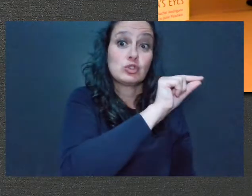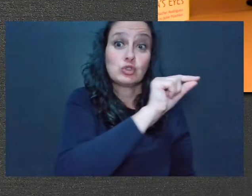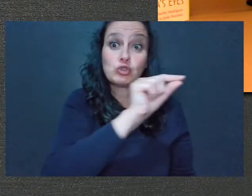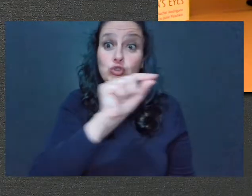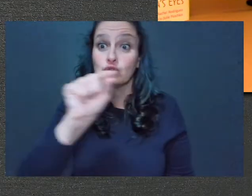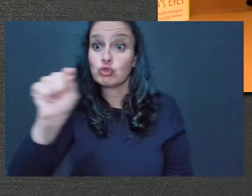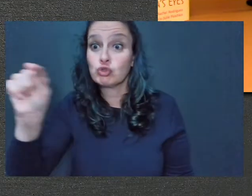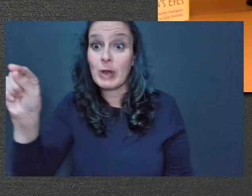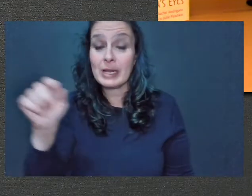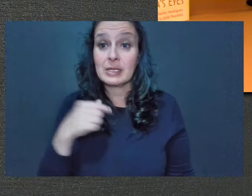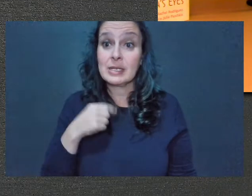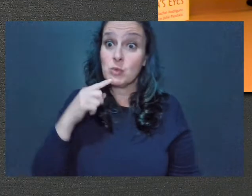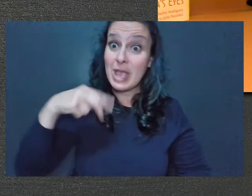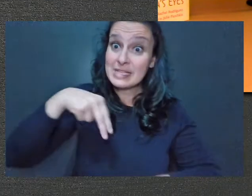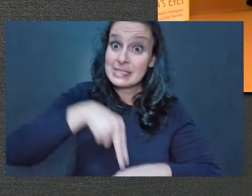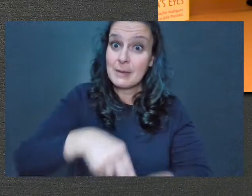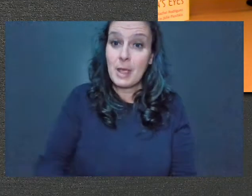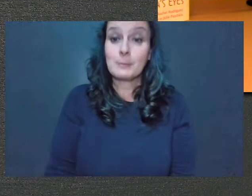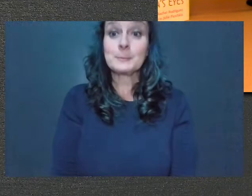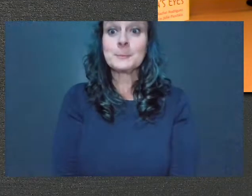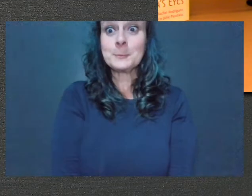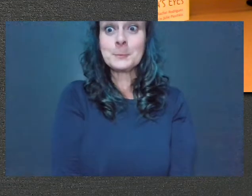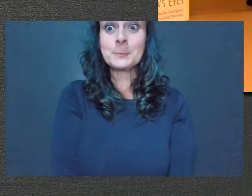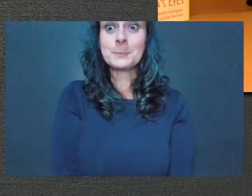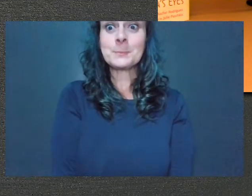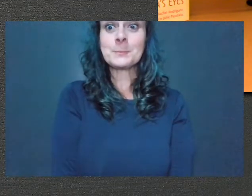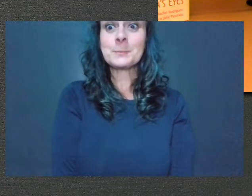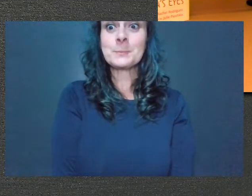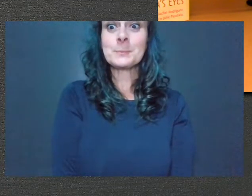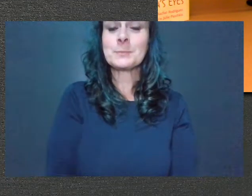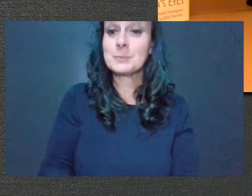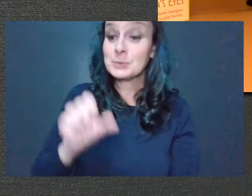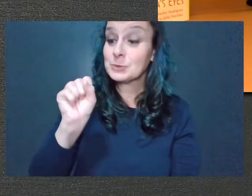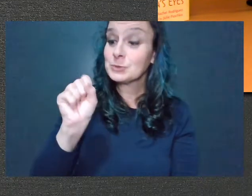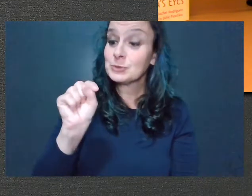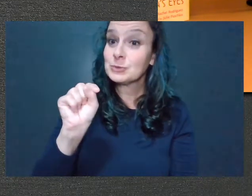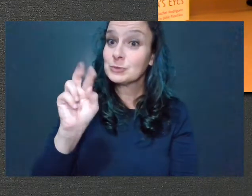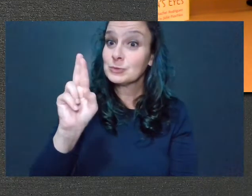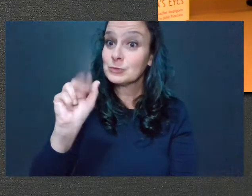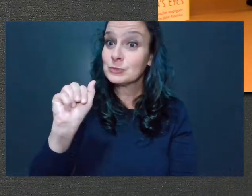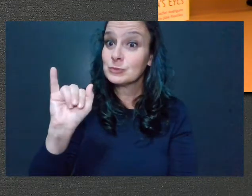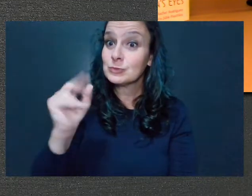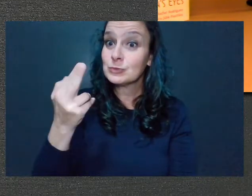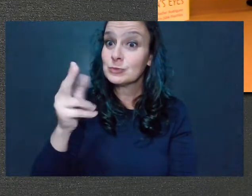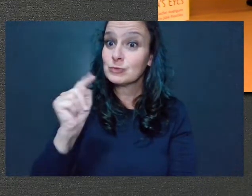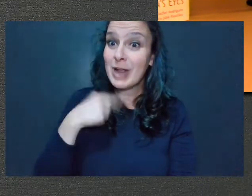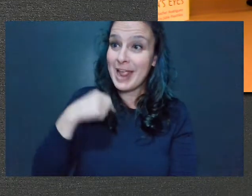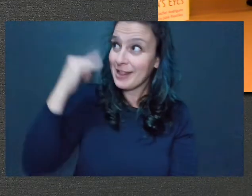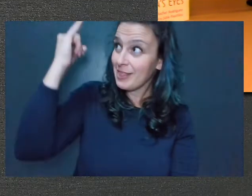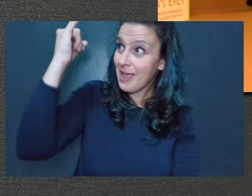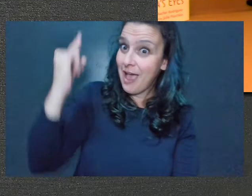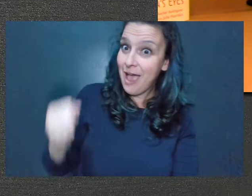Can you stand up and make yourself into a straight line? Yeah, go ahead.